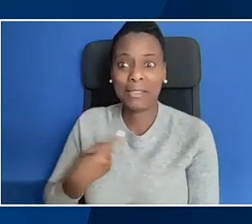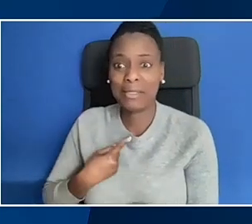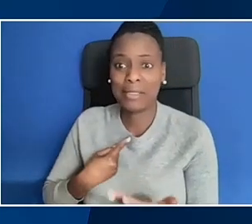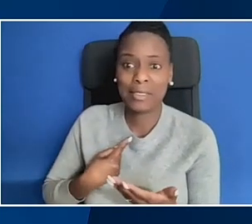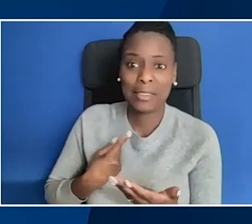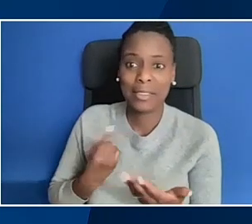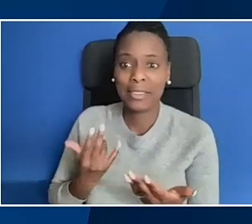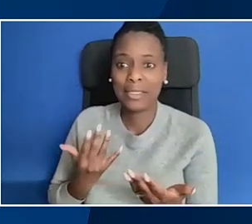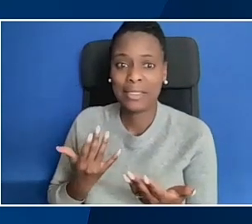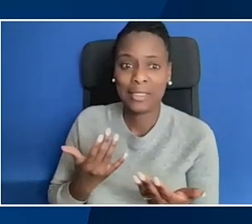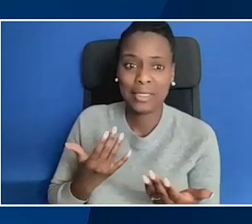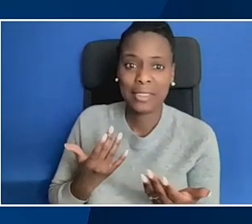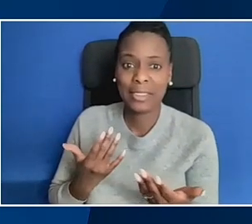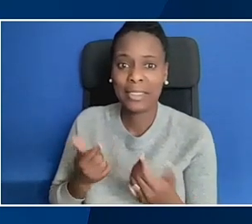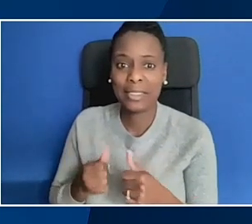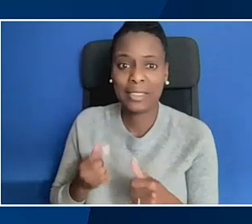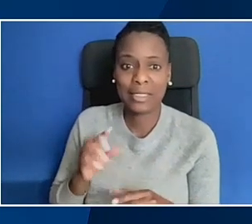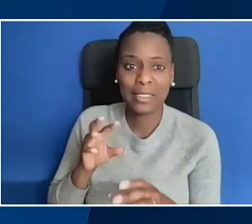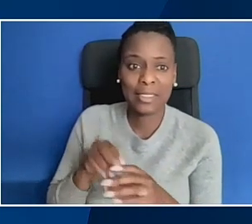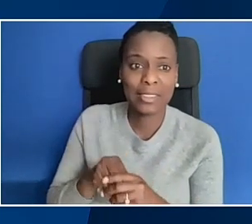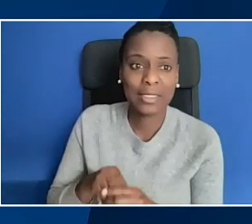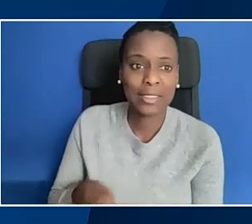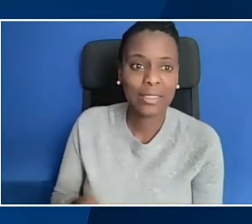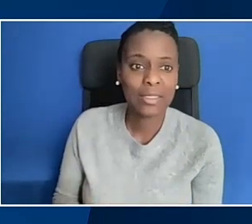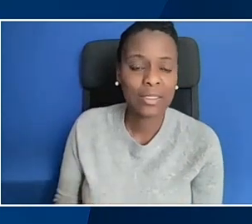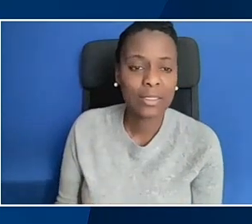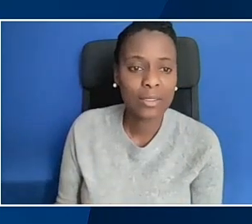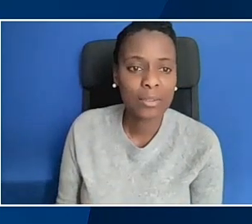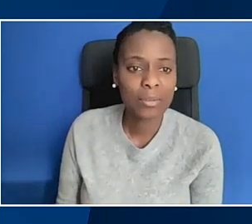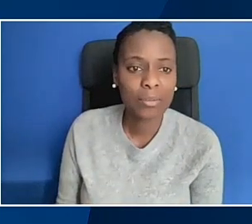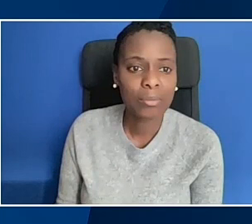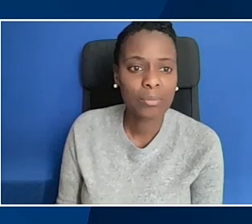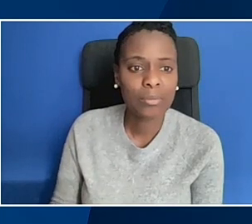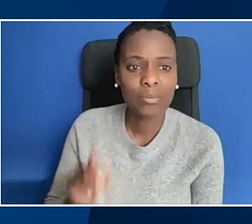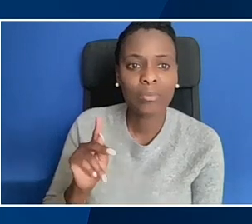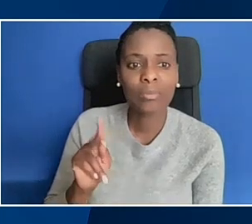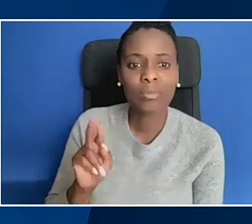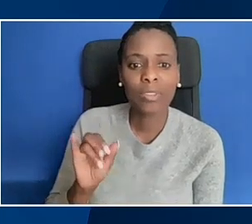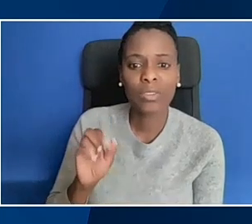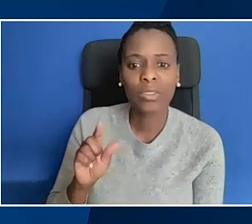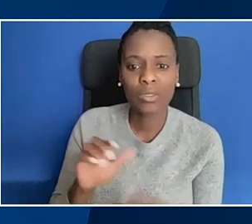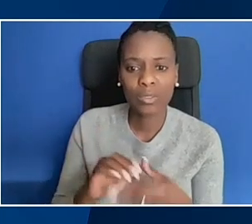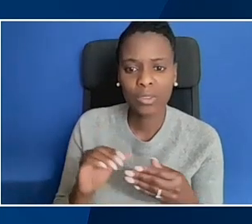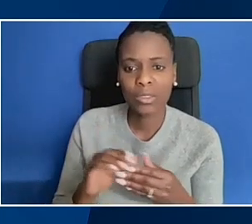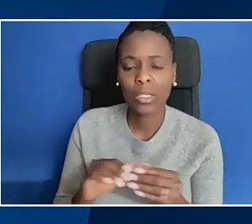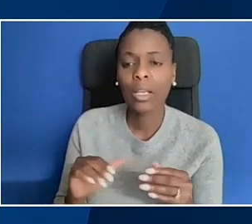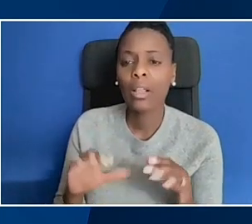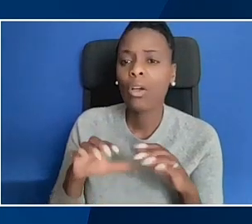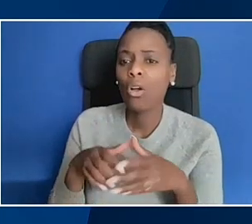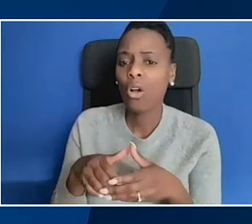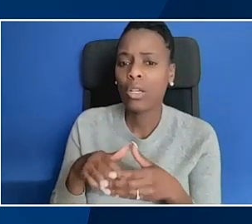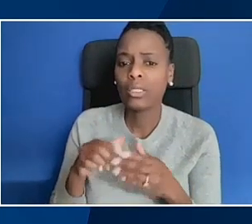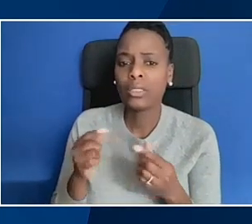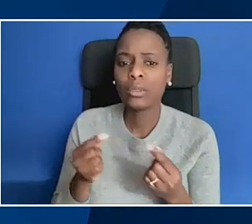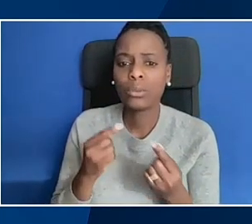And remember, I mean, what the caucus does, you know, it will just- it's basically we have a conversation, we stop